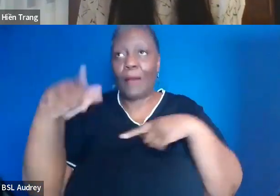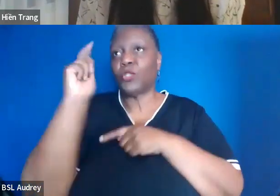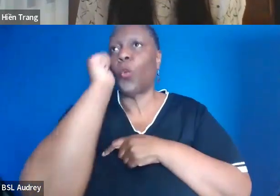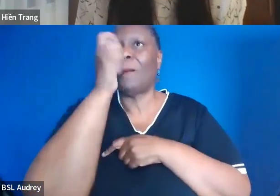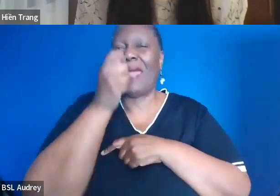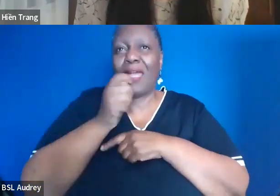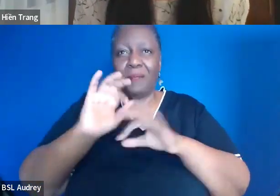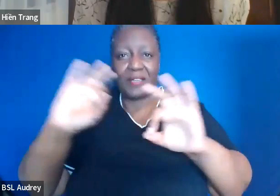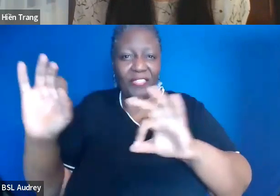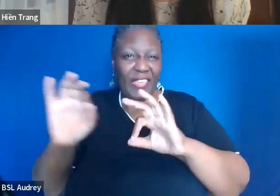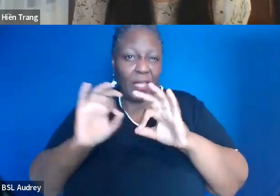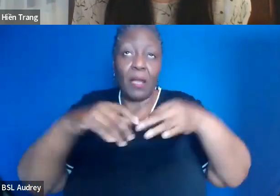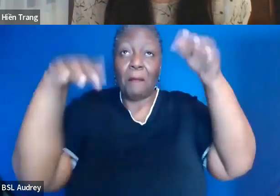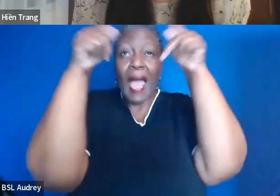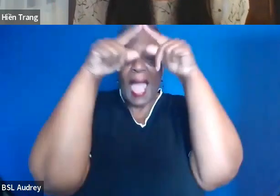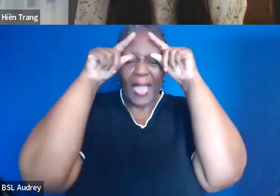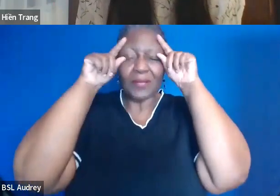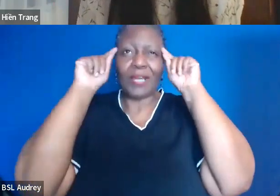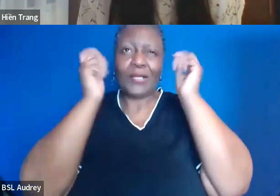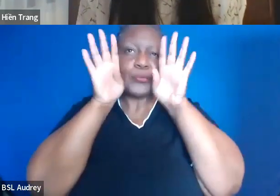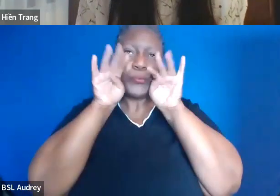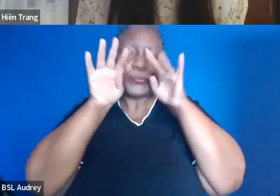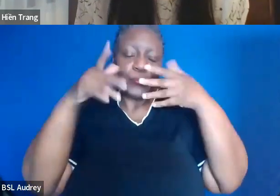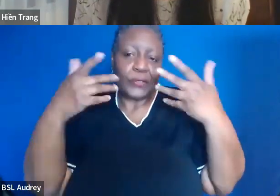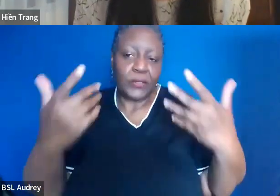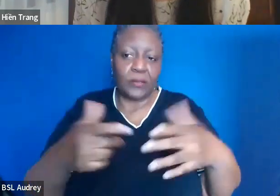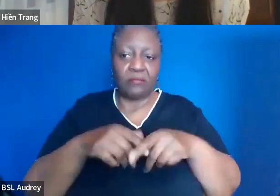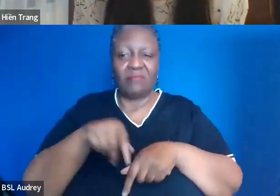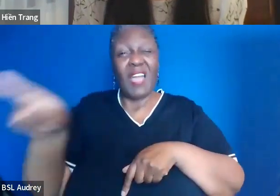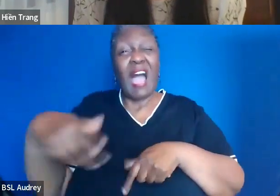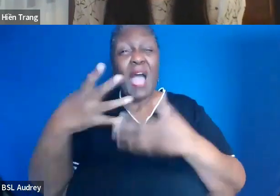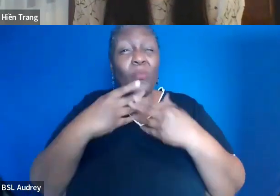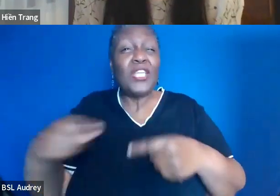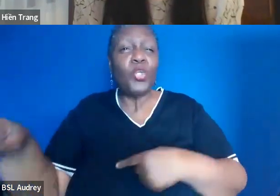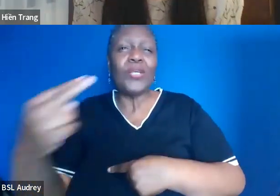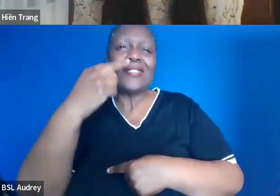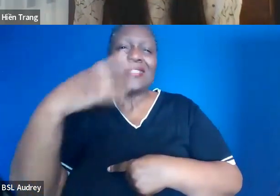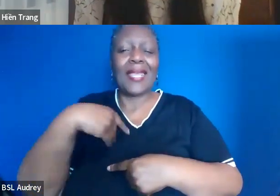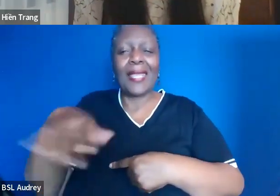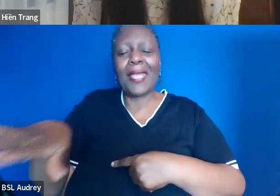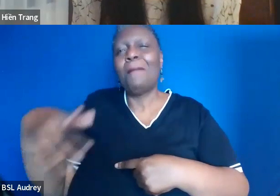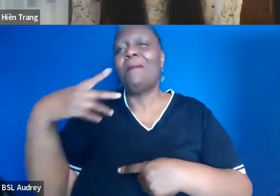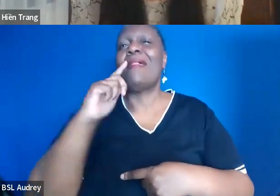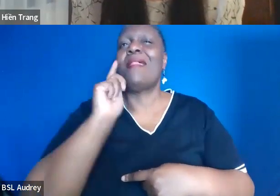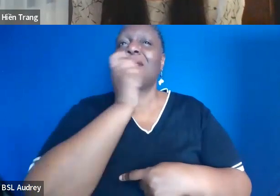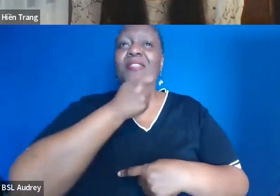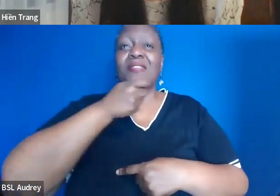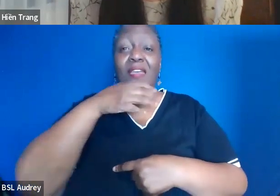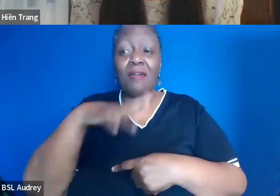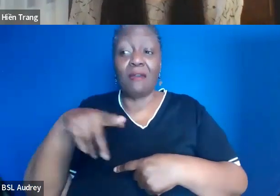tattooed eyebrows nor strip lashes. I wish he could see my glossy lipstick, and the studs on my nails.